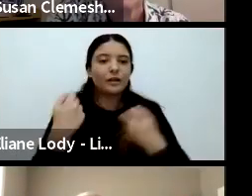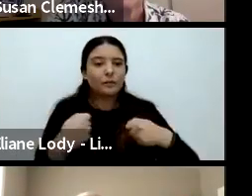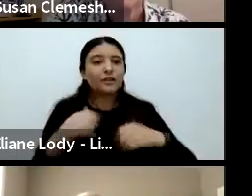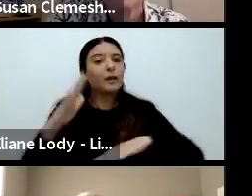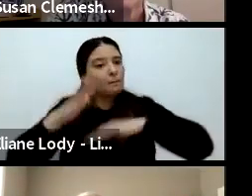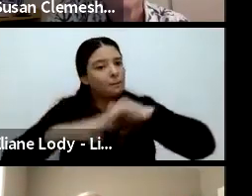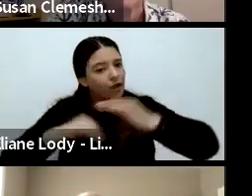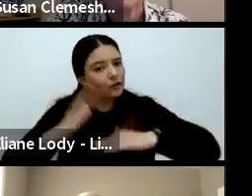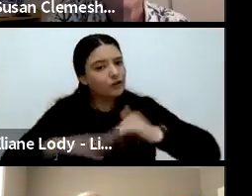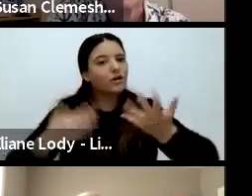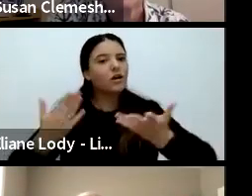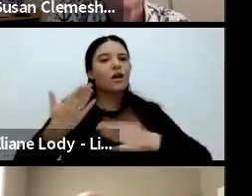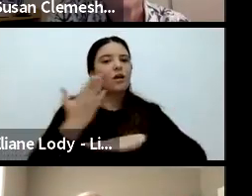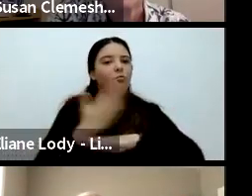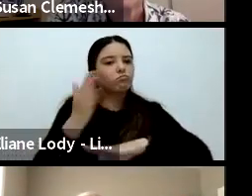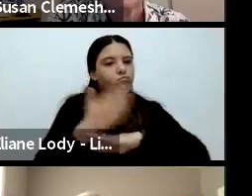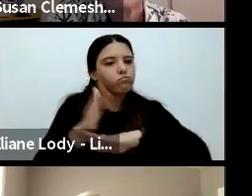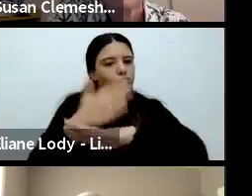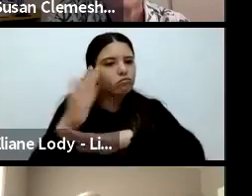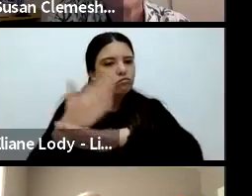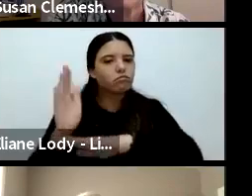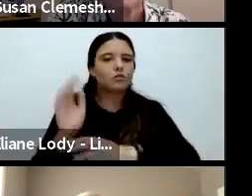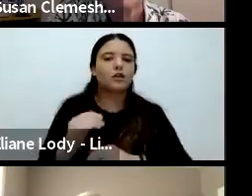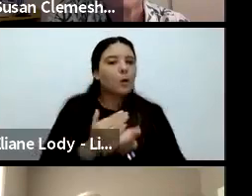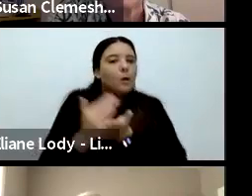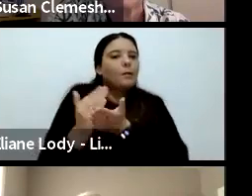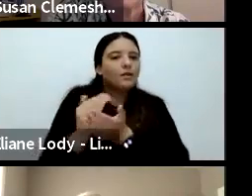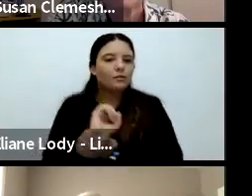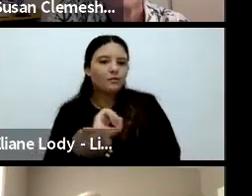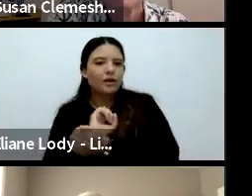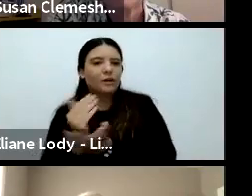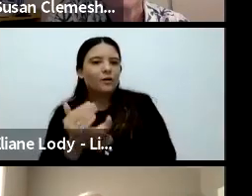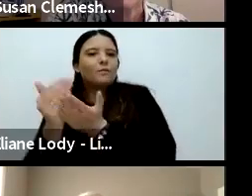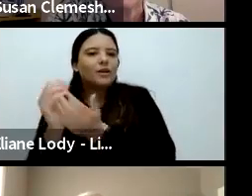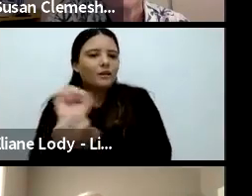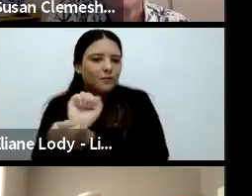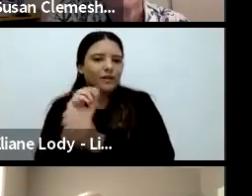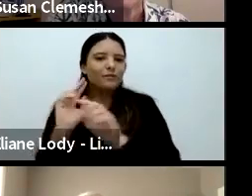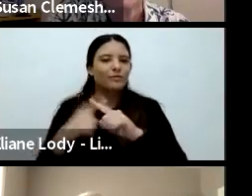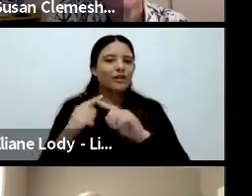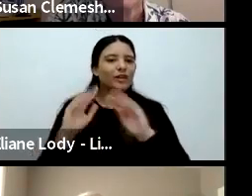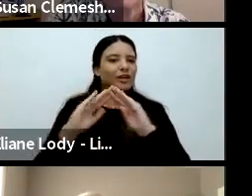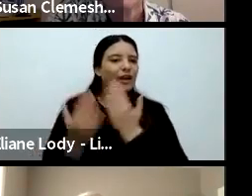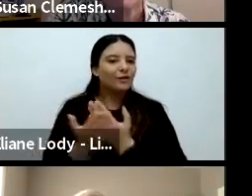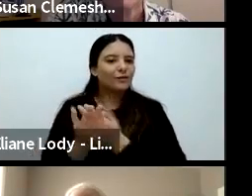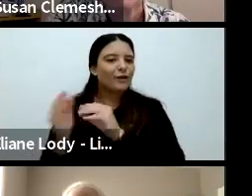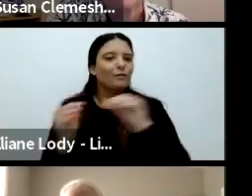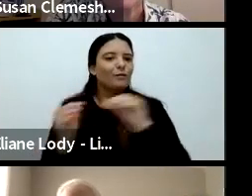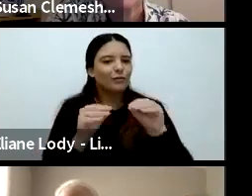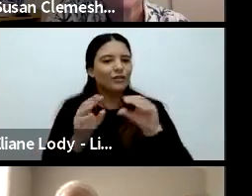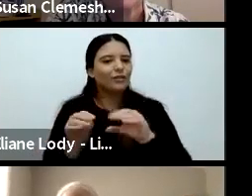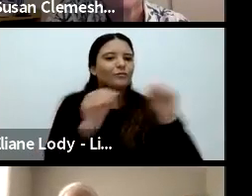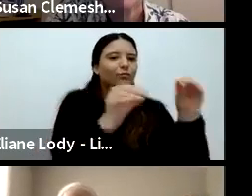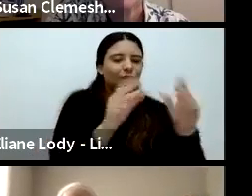Mariana disagrees. with me, and I think are a couple reasons one is she has are a couple reasons one is she has a tremendous amount of